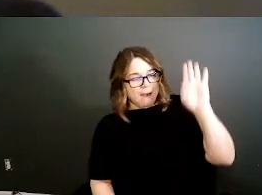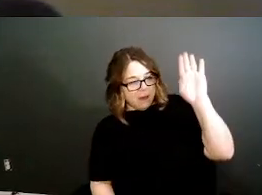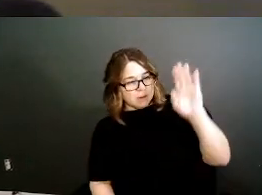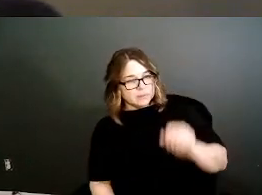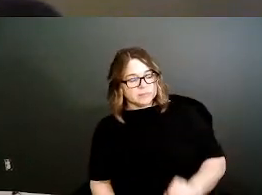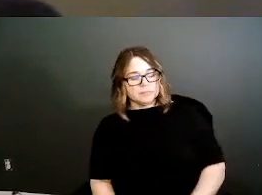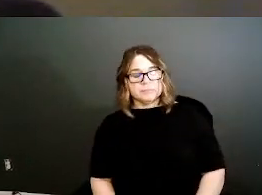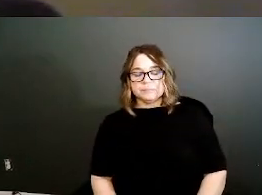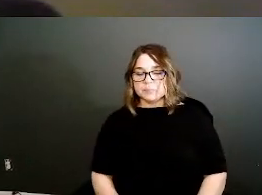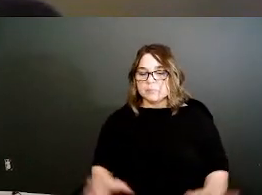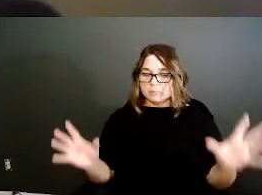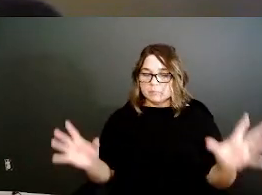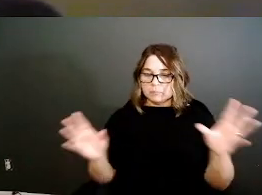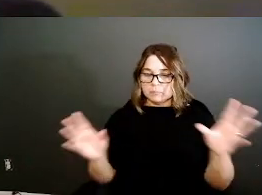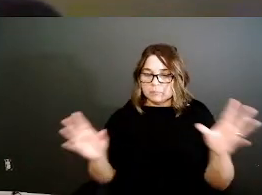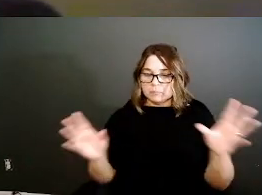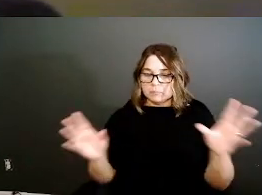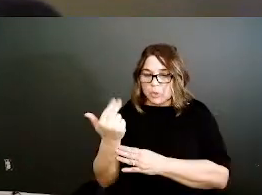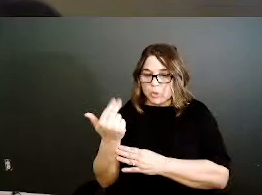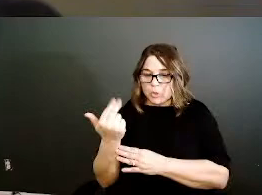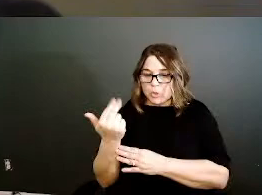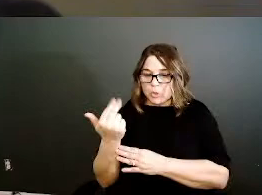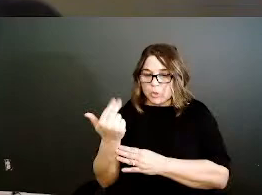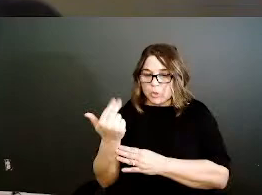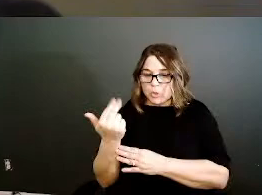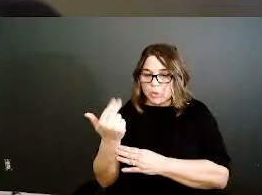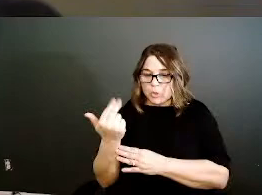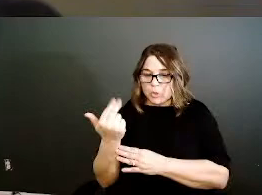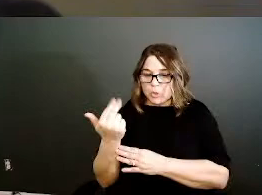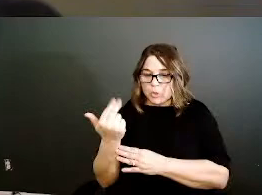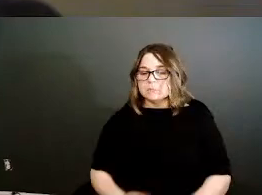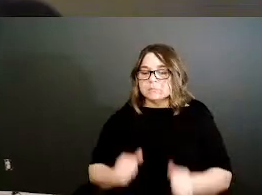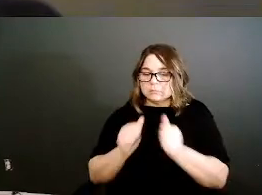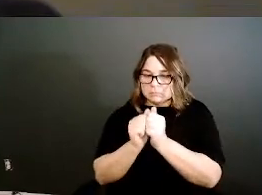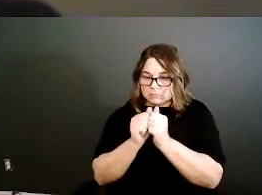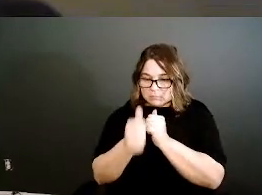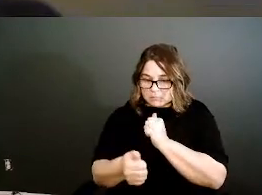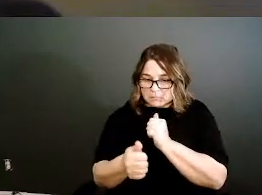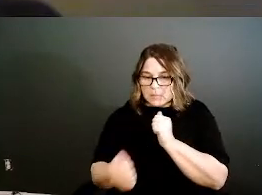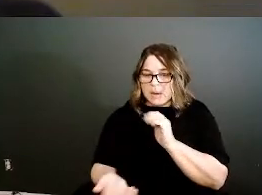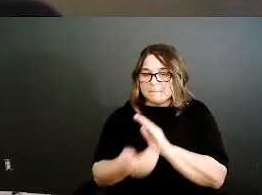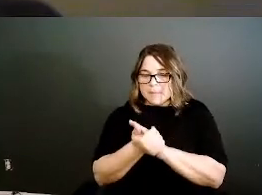ARE THERE ANY OTHER AMENDMENTS FOR THIS GENERAL APPROPRIATION ITEM?